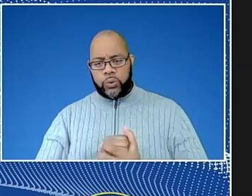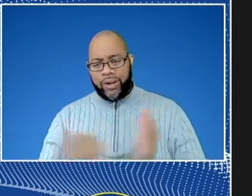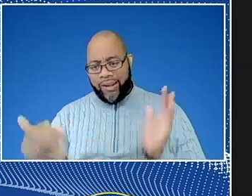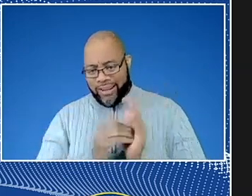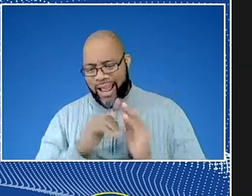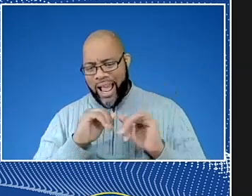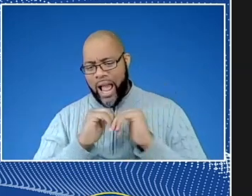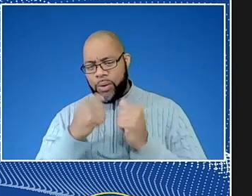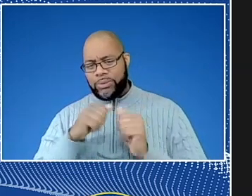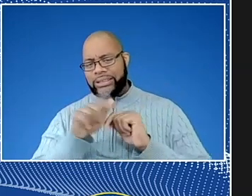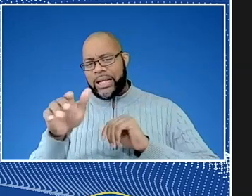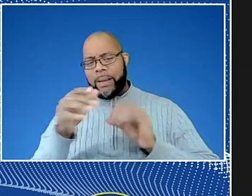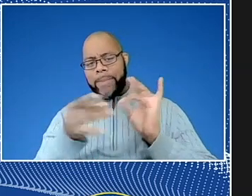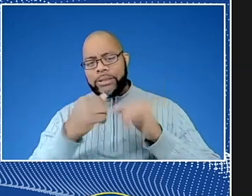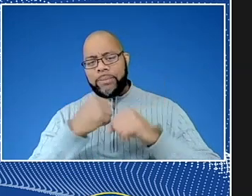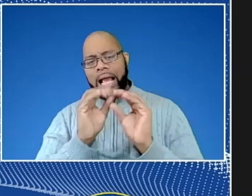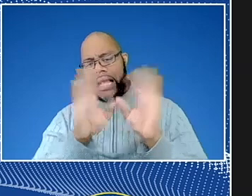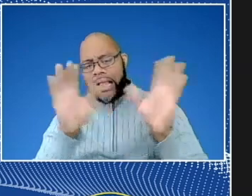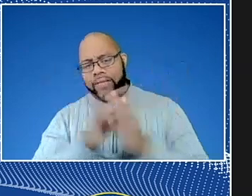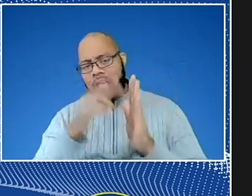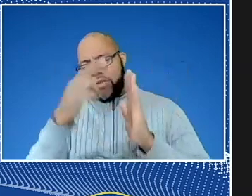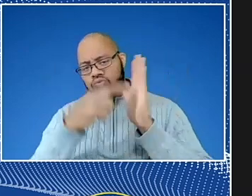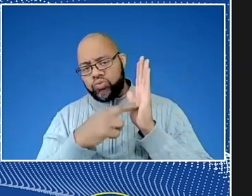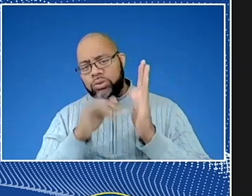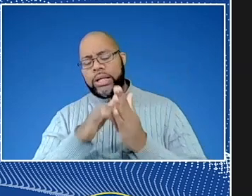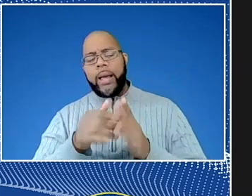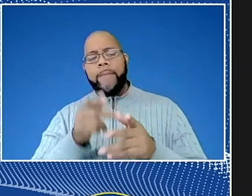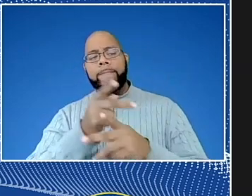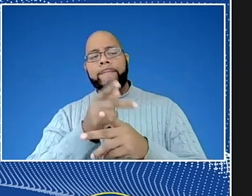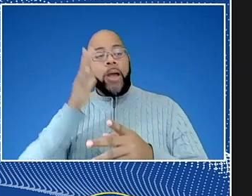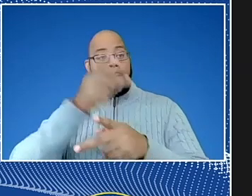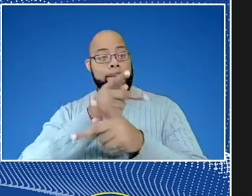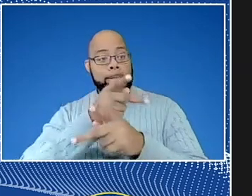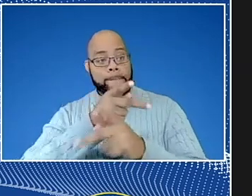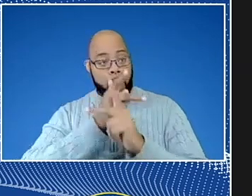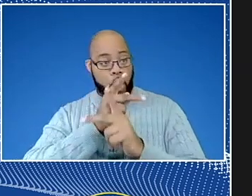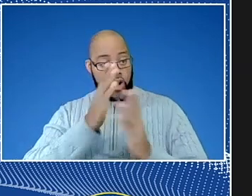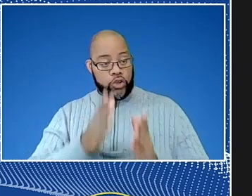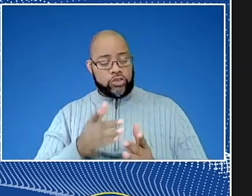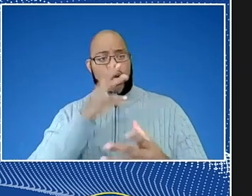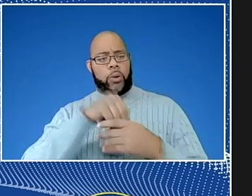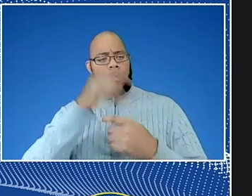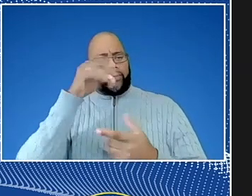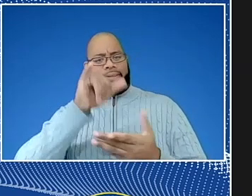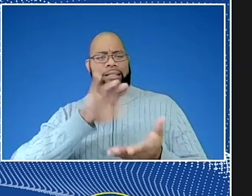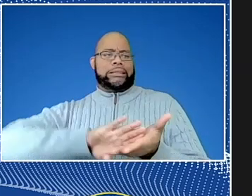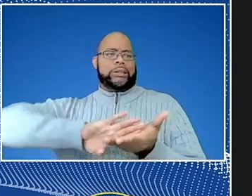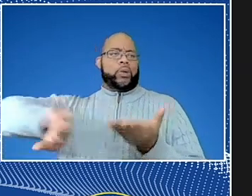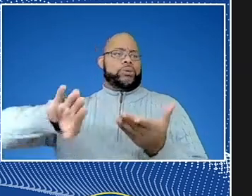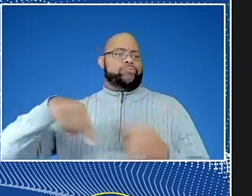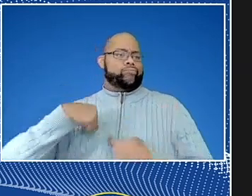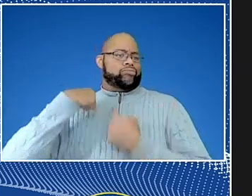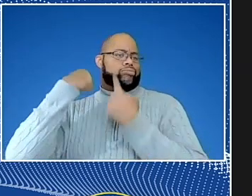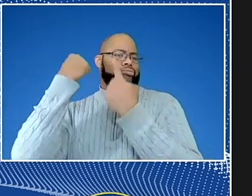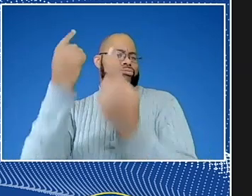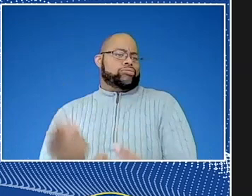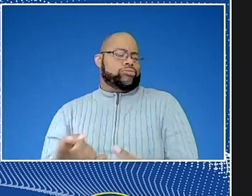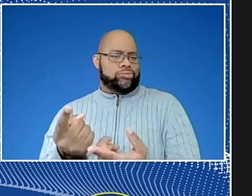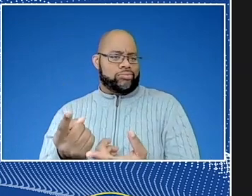that message and make it clear in these regulations that Parent PLUS borrowers are included since they've been excluded from relief multiple times?